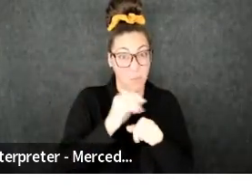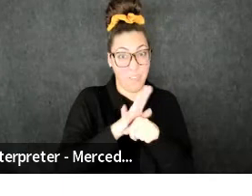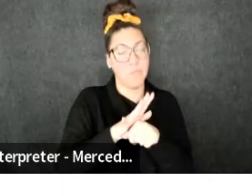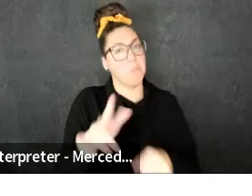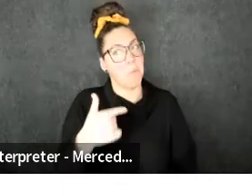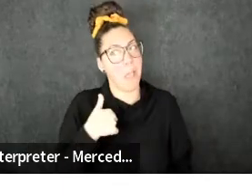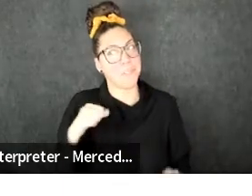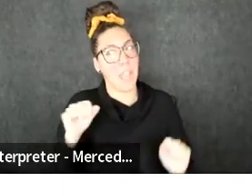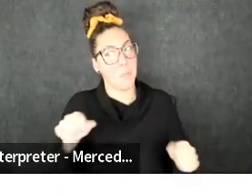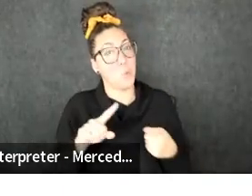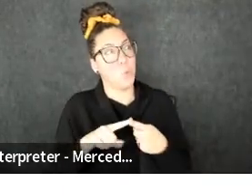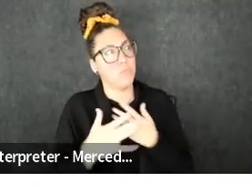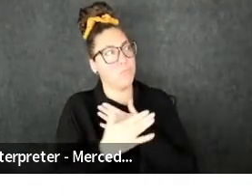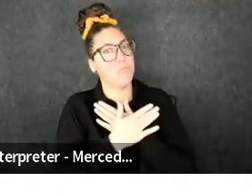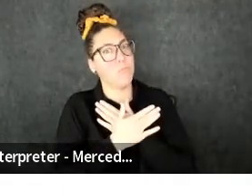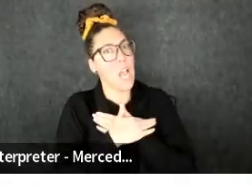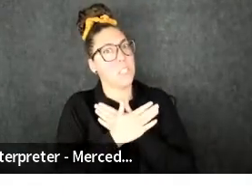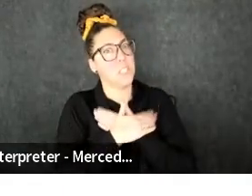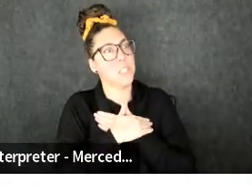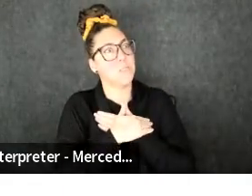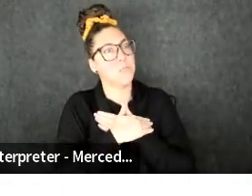and also because of that, I was able to